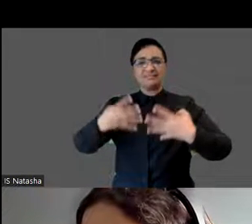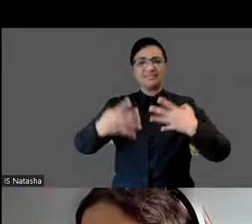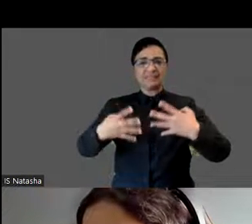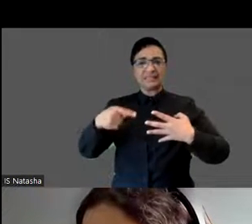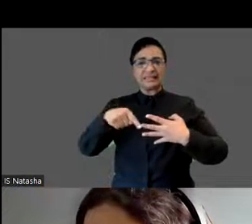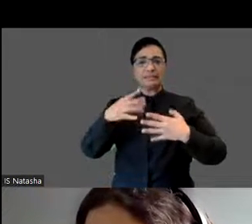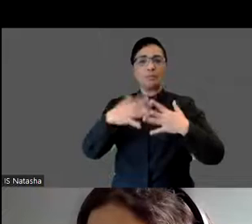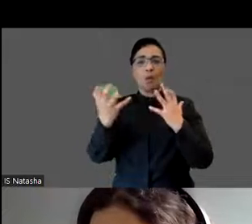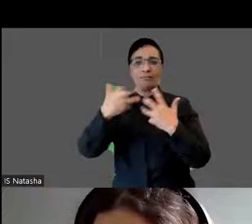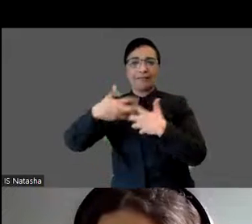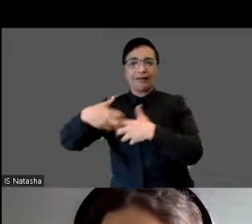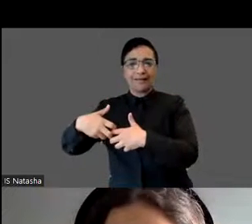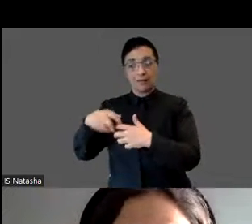the human rights model.